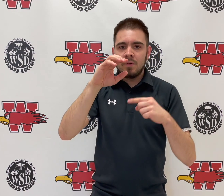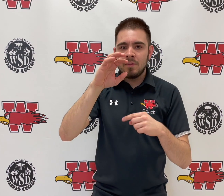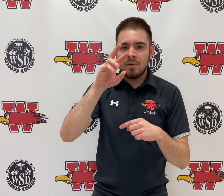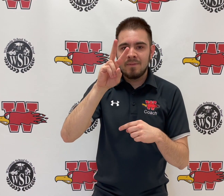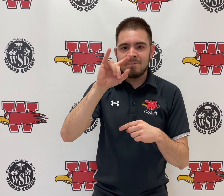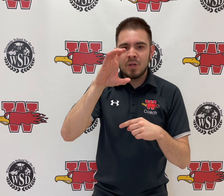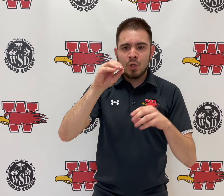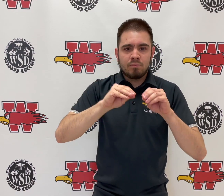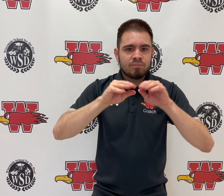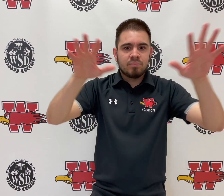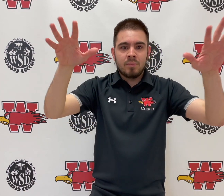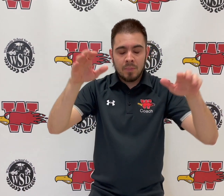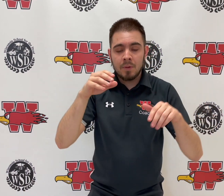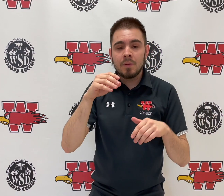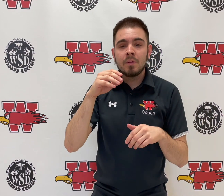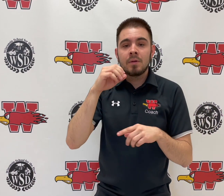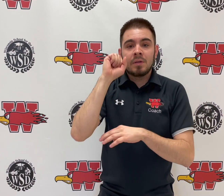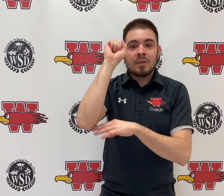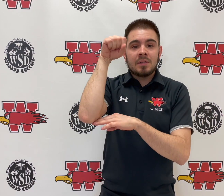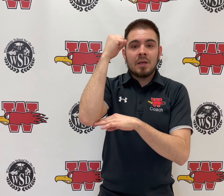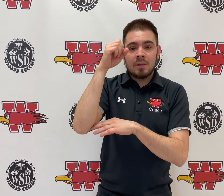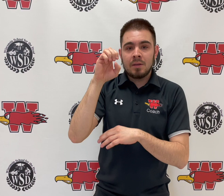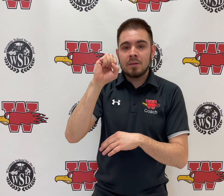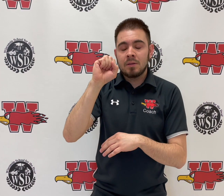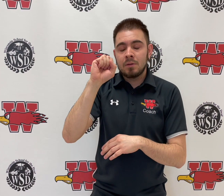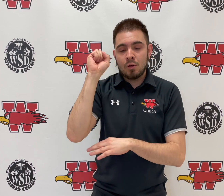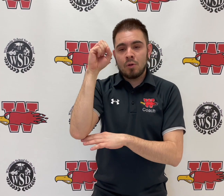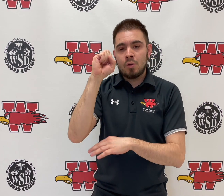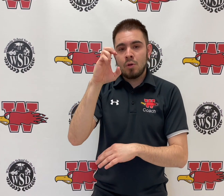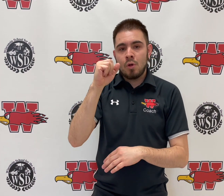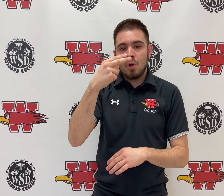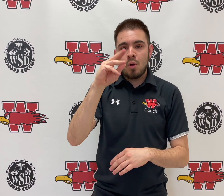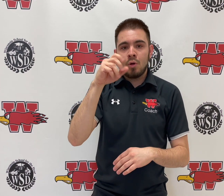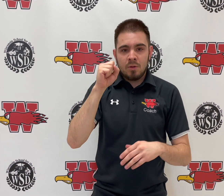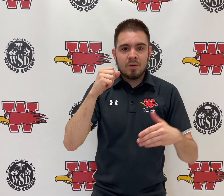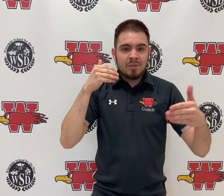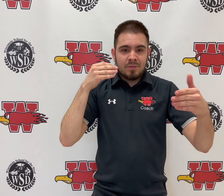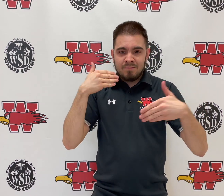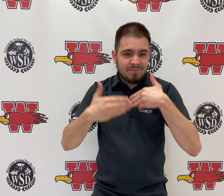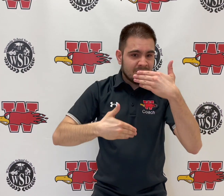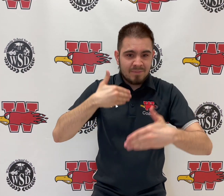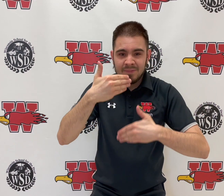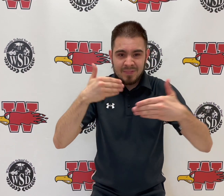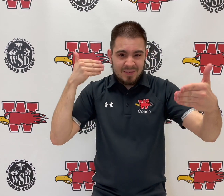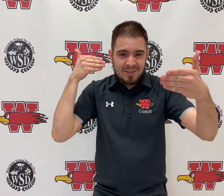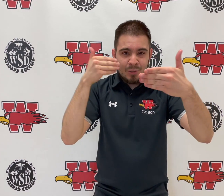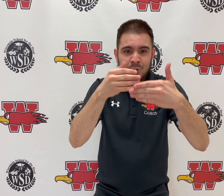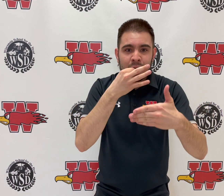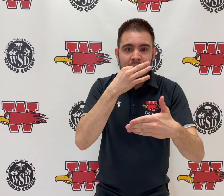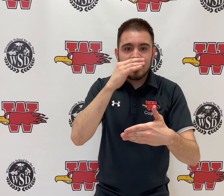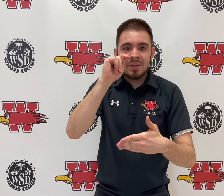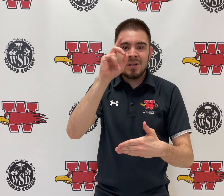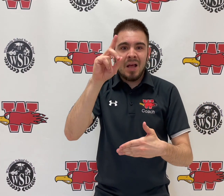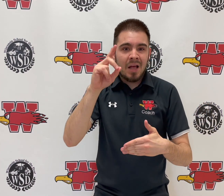famous - there's a video that's out there. The Seattle Seahawks were nearing in to a touchdown.